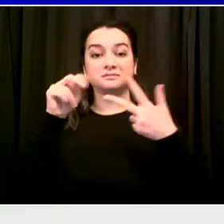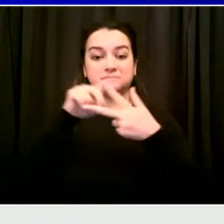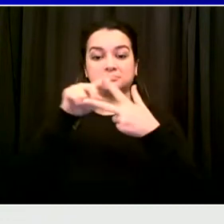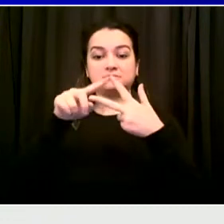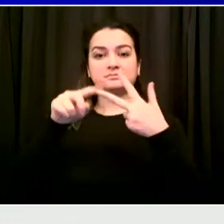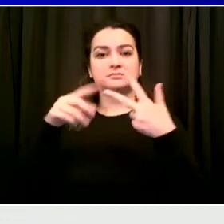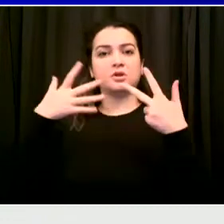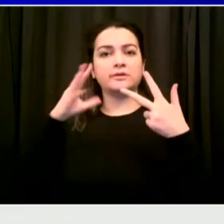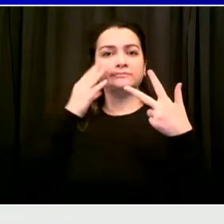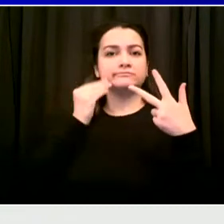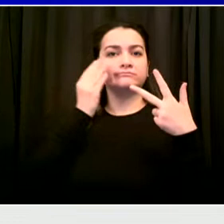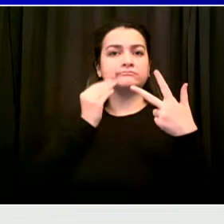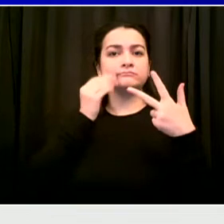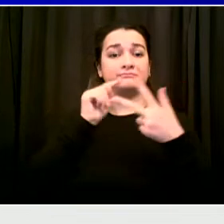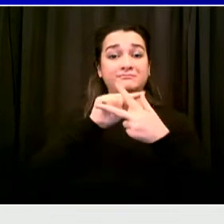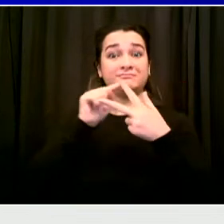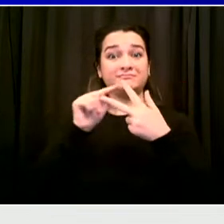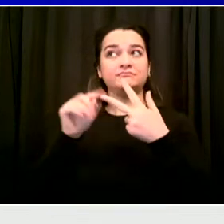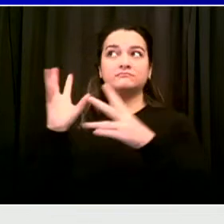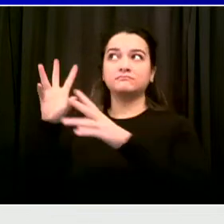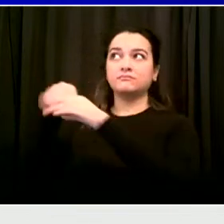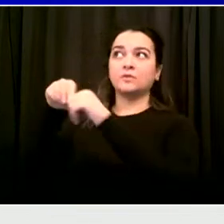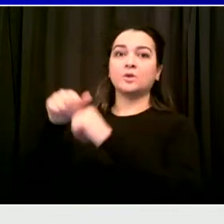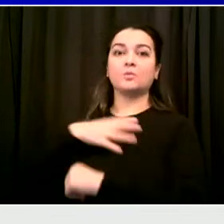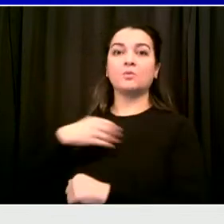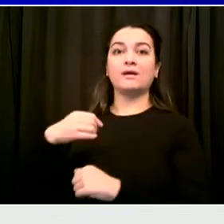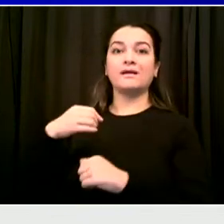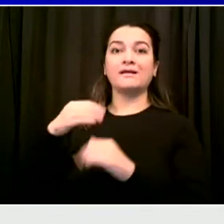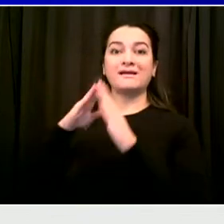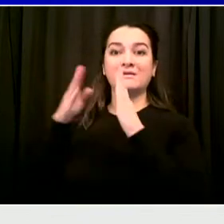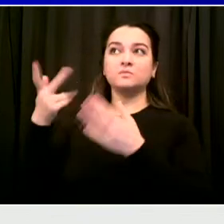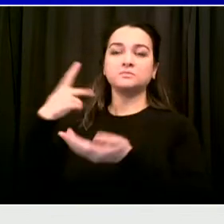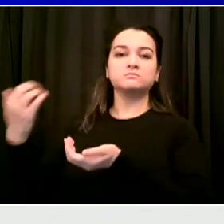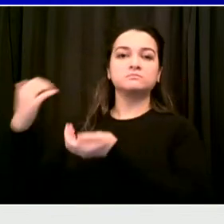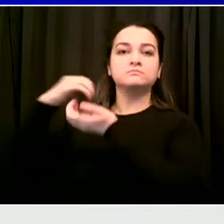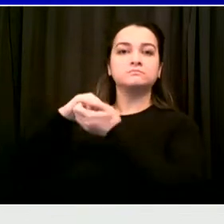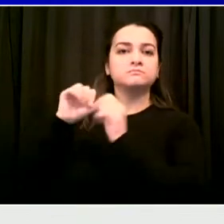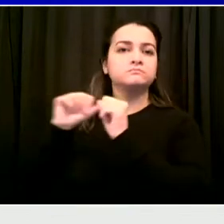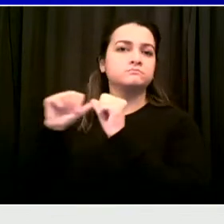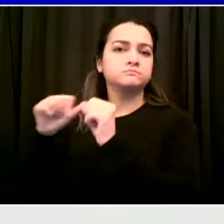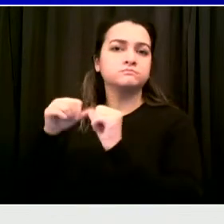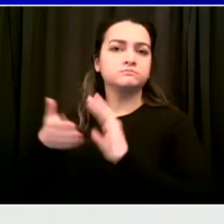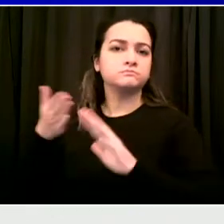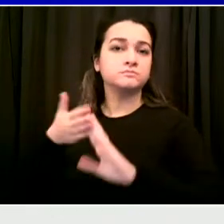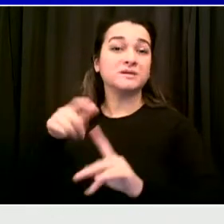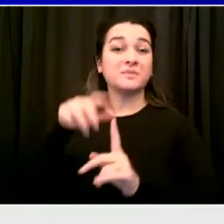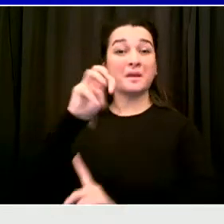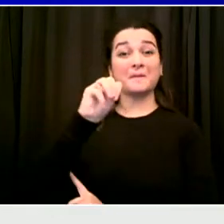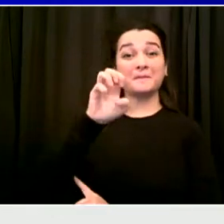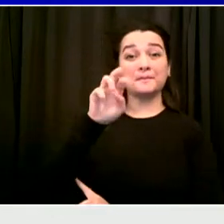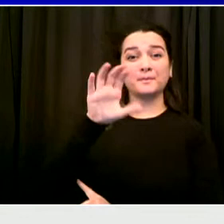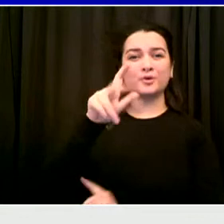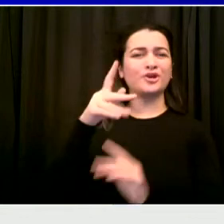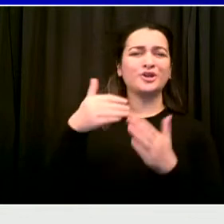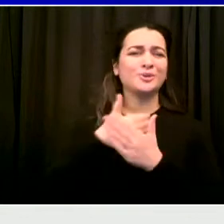JOHNSON & JOHNSON. WHEN YOU DO THAT, YOU SAY, BUT IS NOT HOW THE PRIVATE SECTOR WORKS, ALL OF THAT STUFF IS